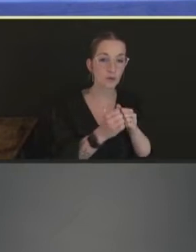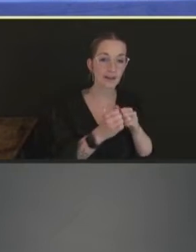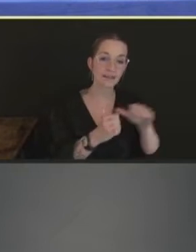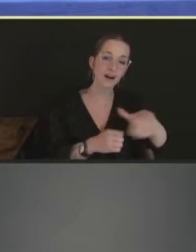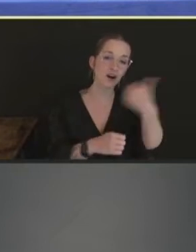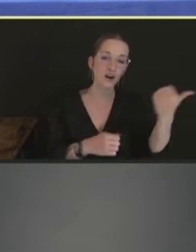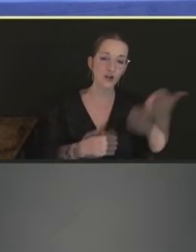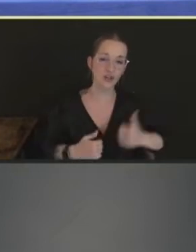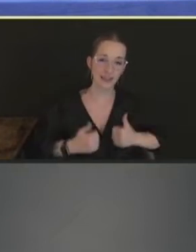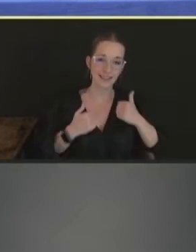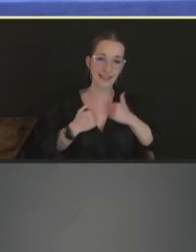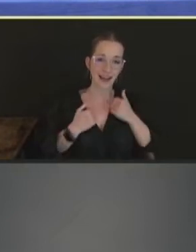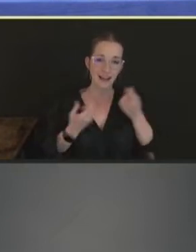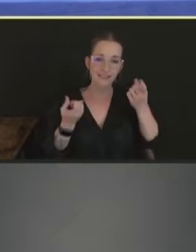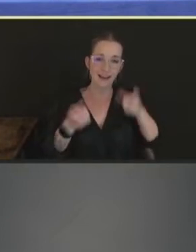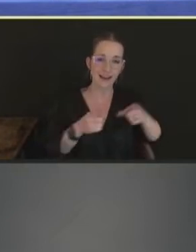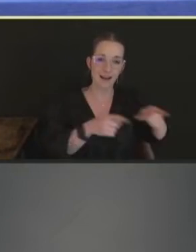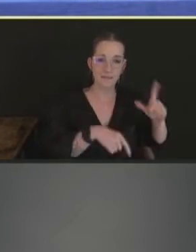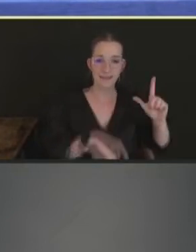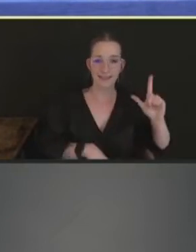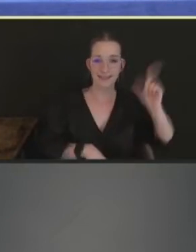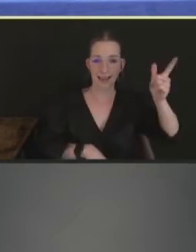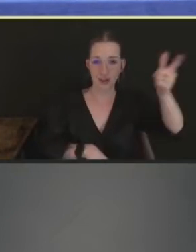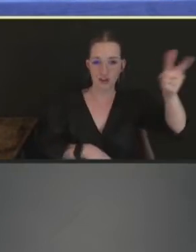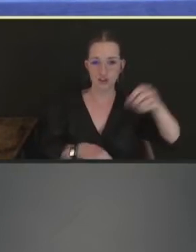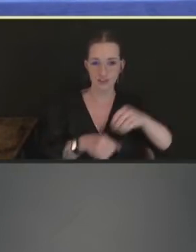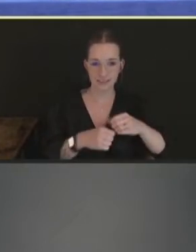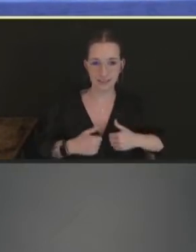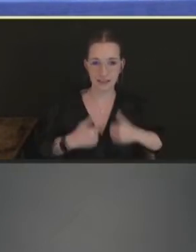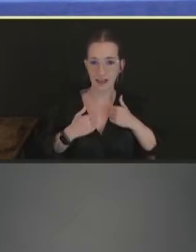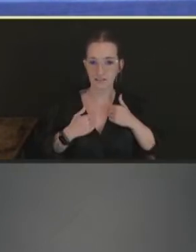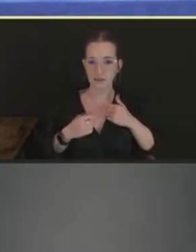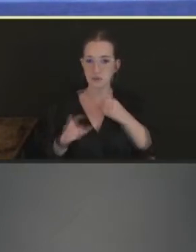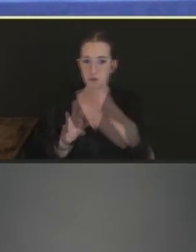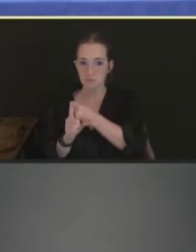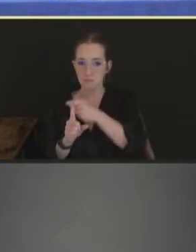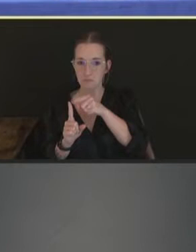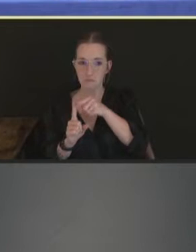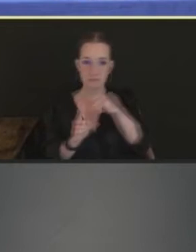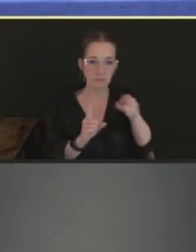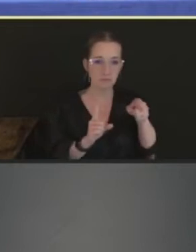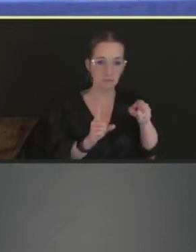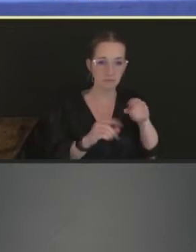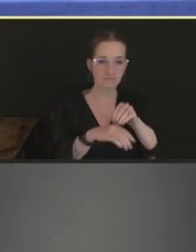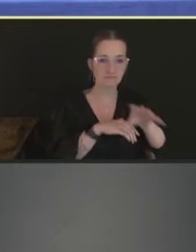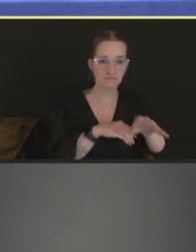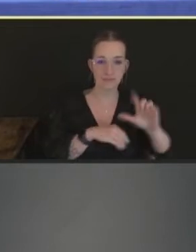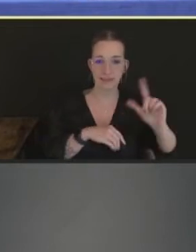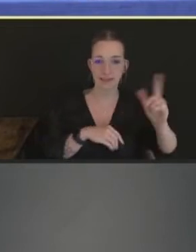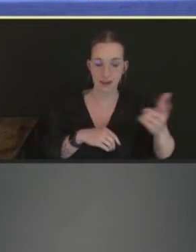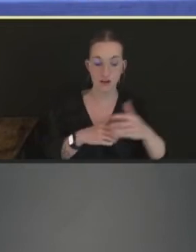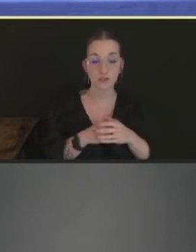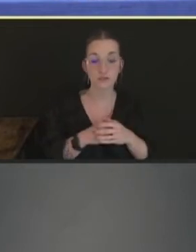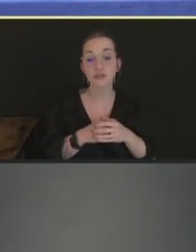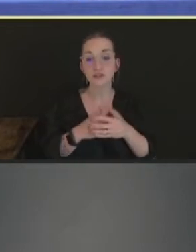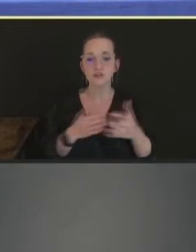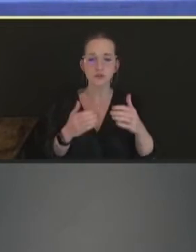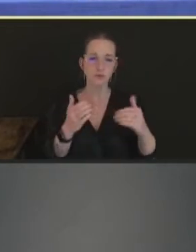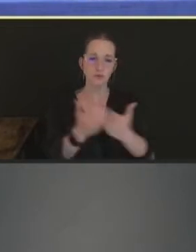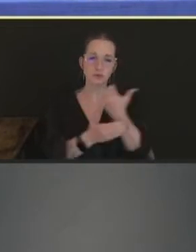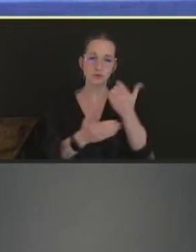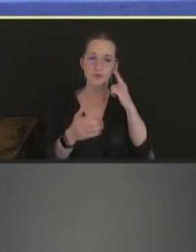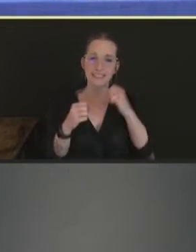There are a number of new statistical tools available and we've built up quite a library